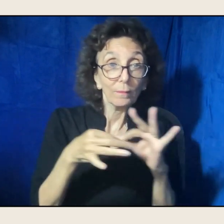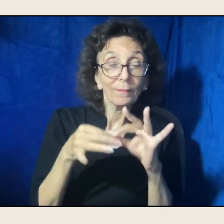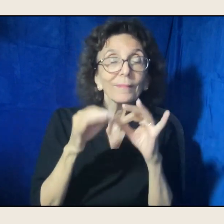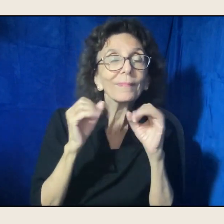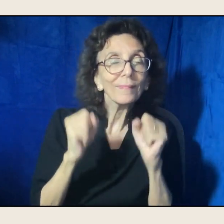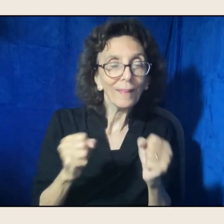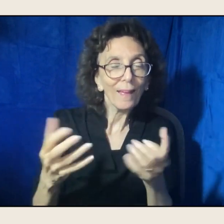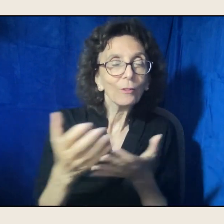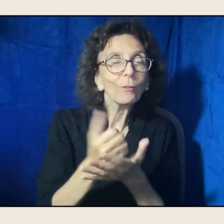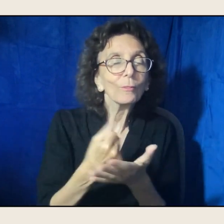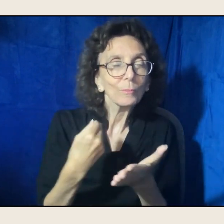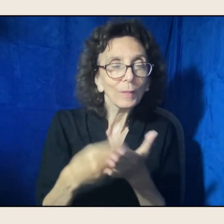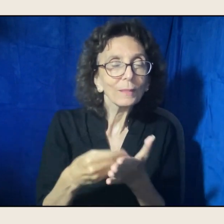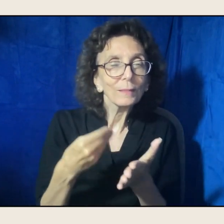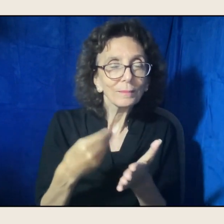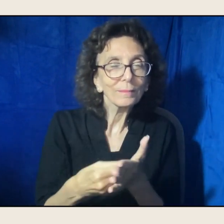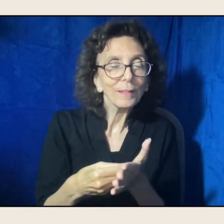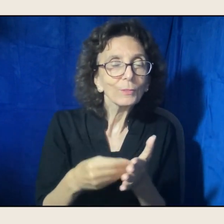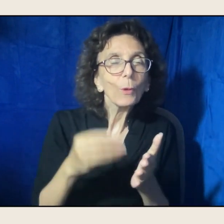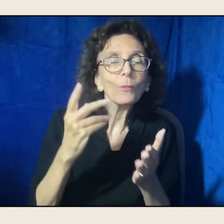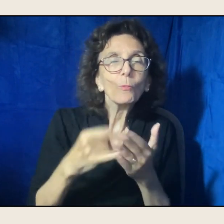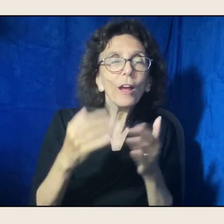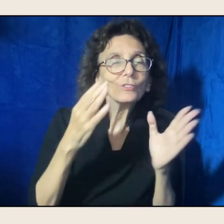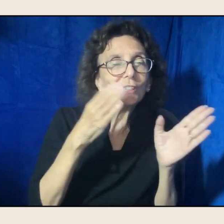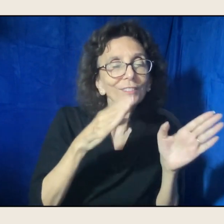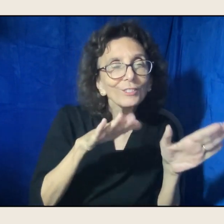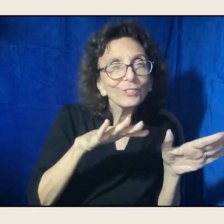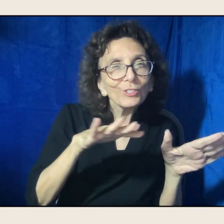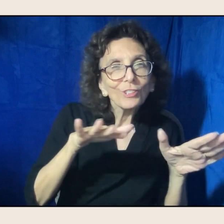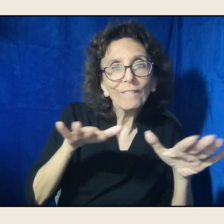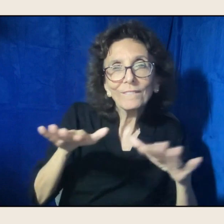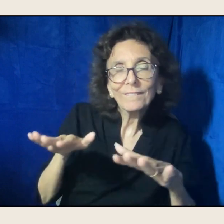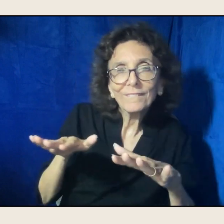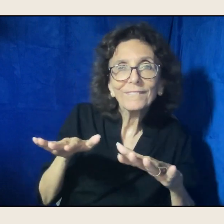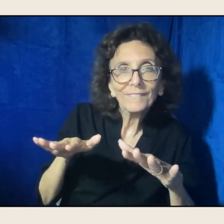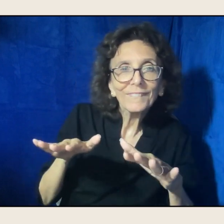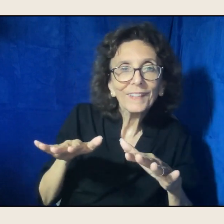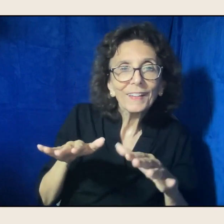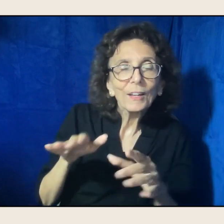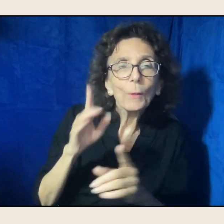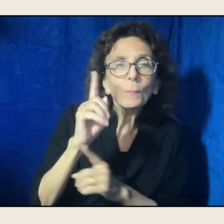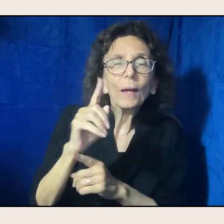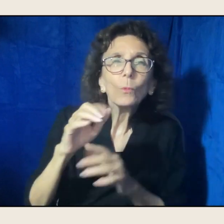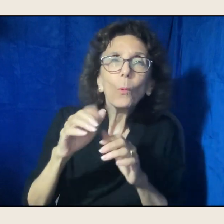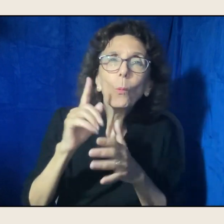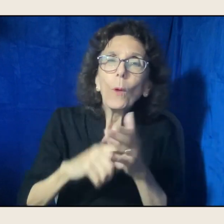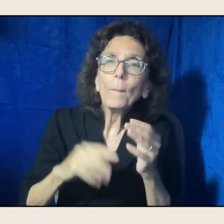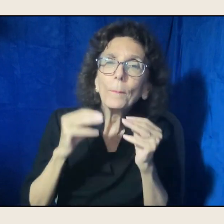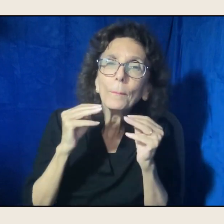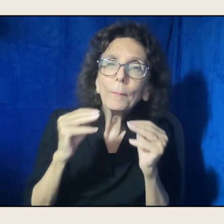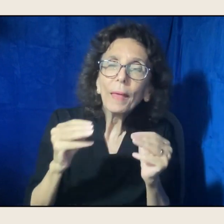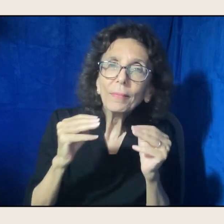but then how to exercise a methodology to increase its value to the point